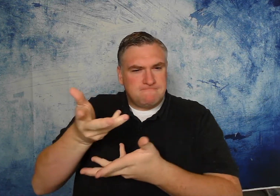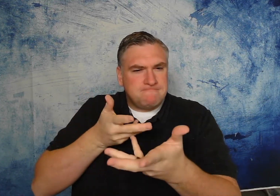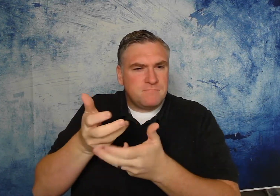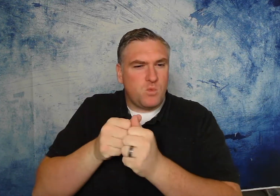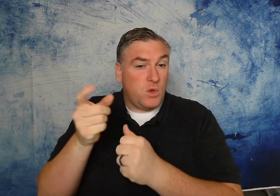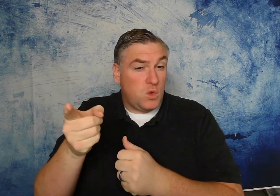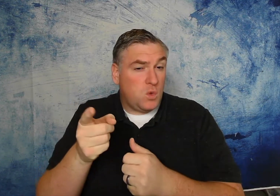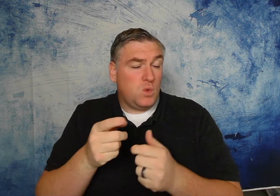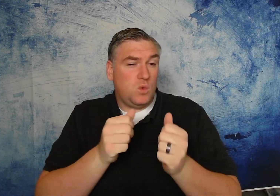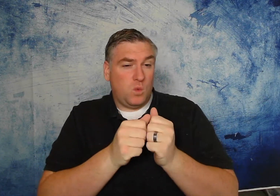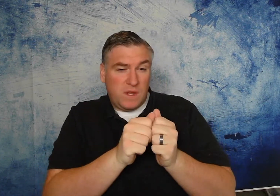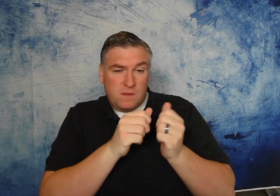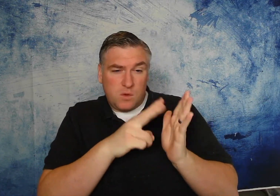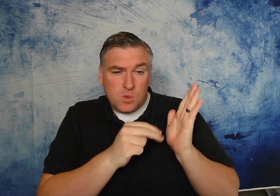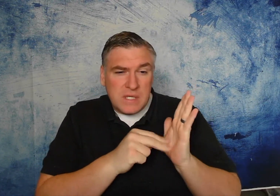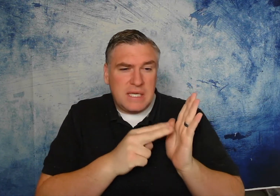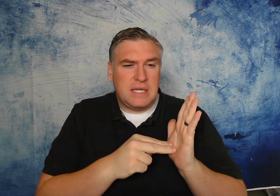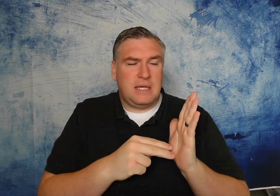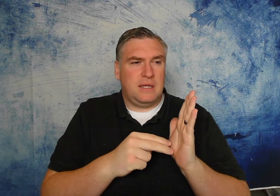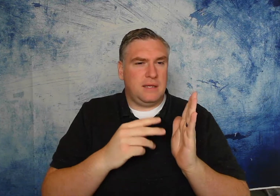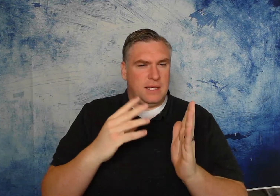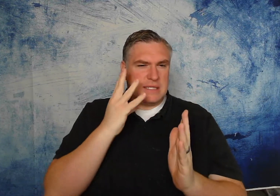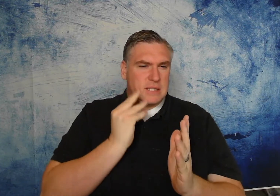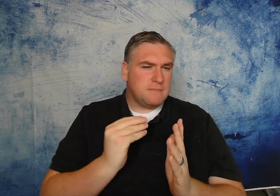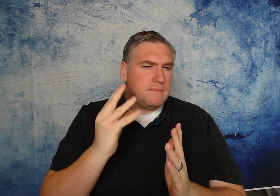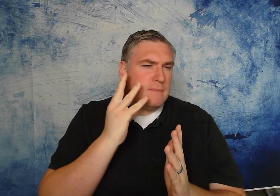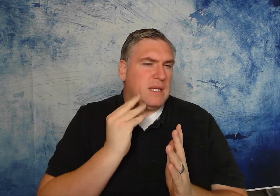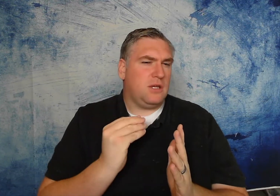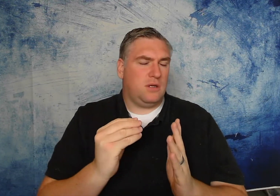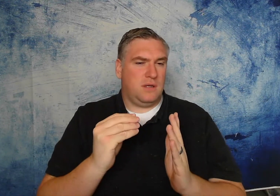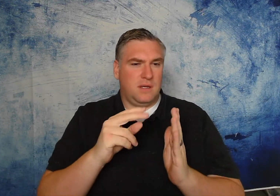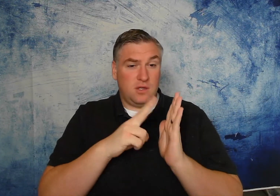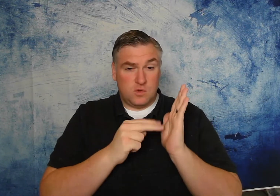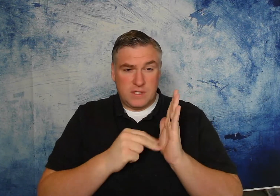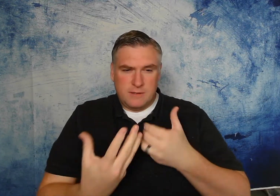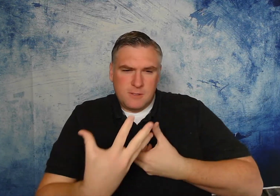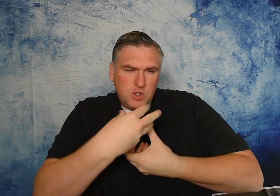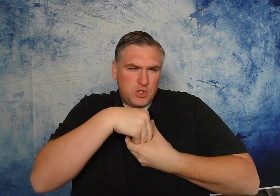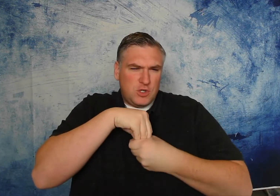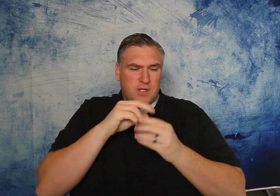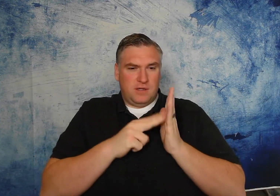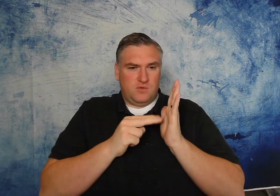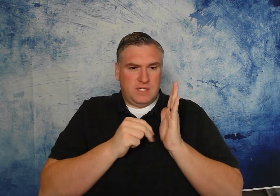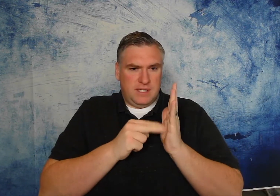We need that flexibility, that time, that interaction, that experience with reading to